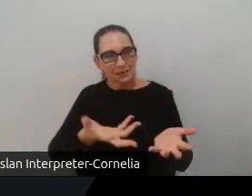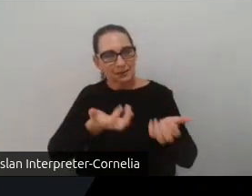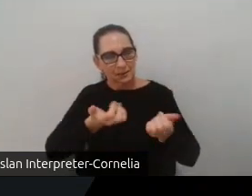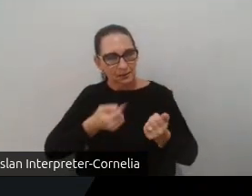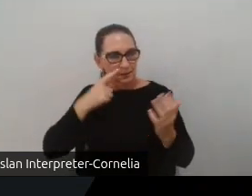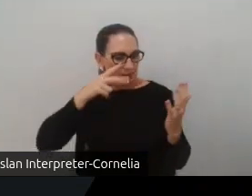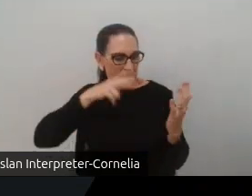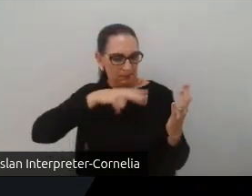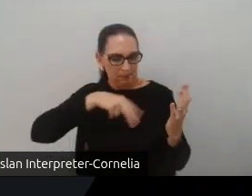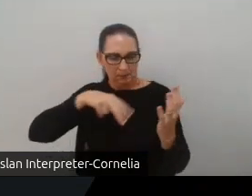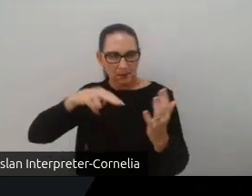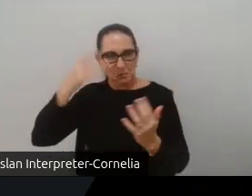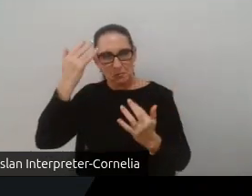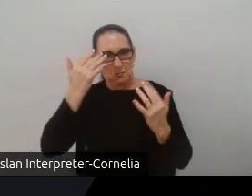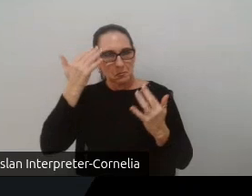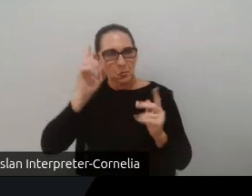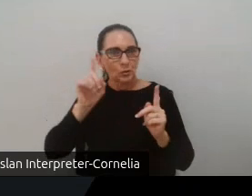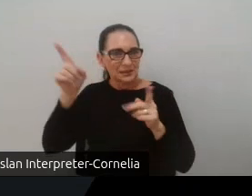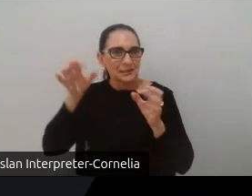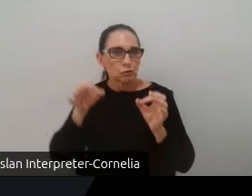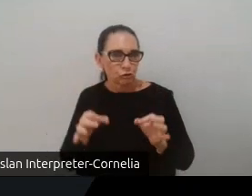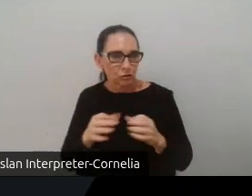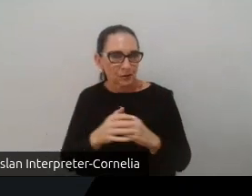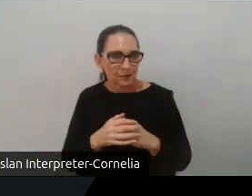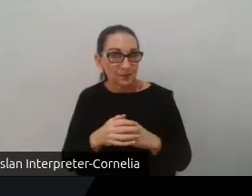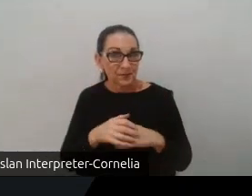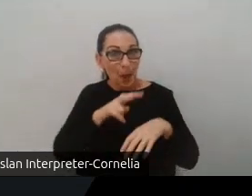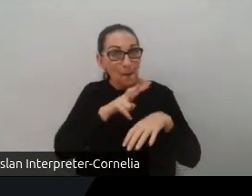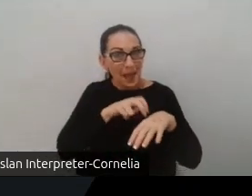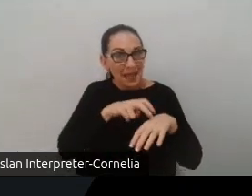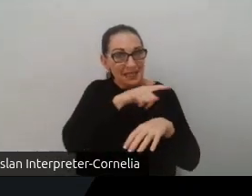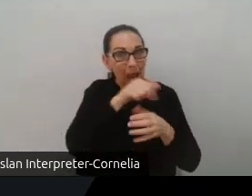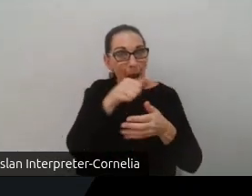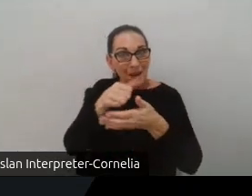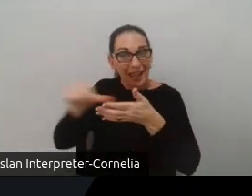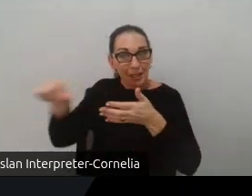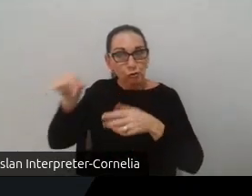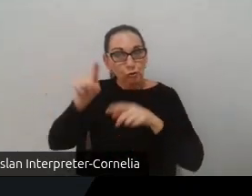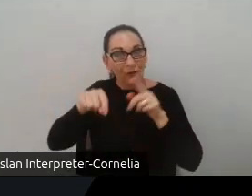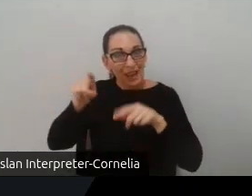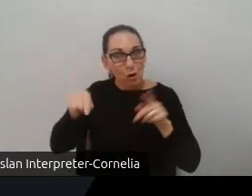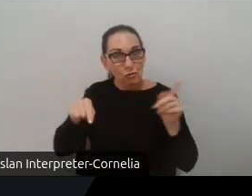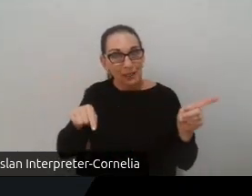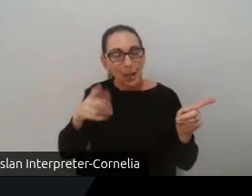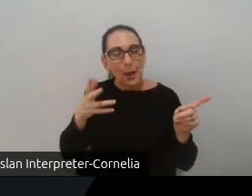it. Now, when it comes to police applications to vary, they tend to in their statement have a small